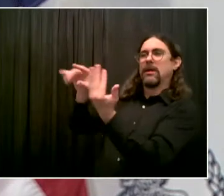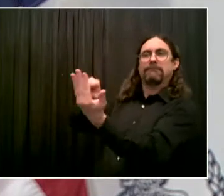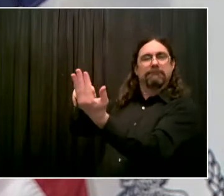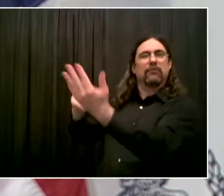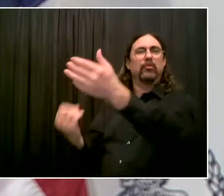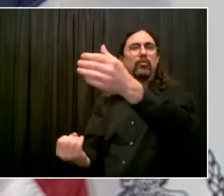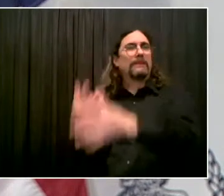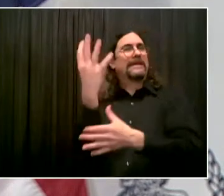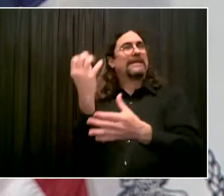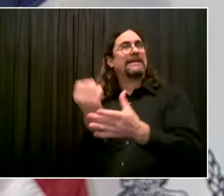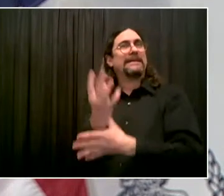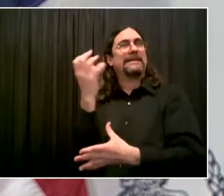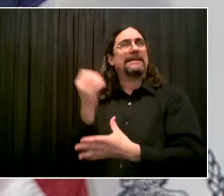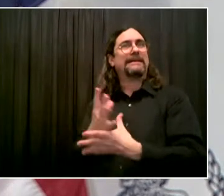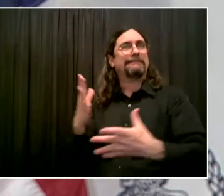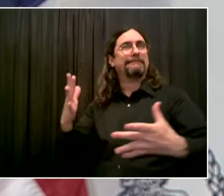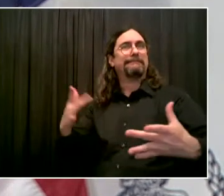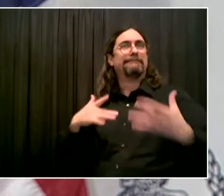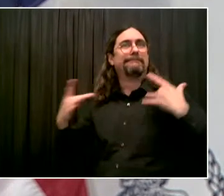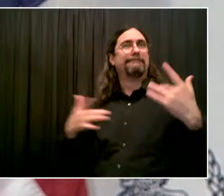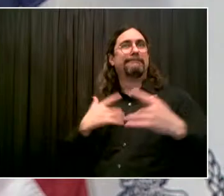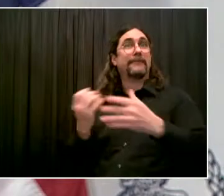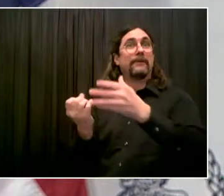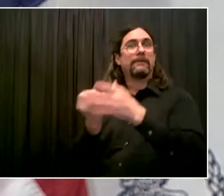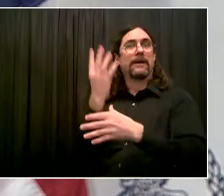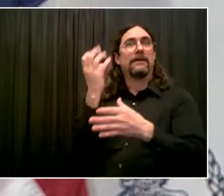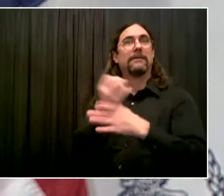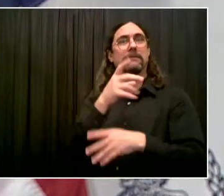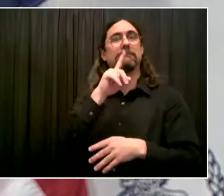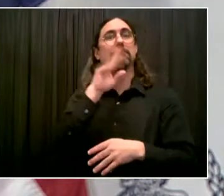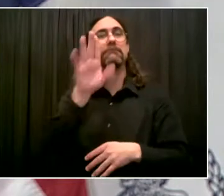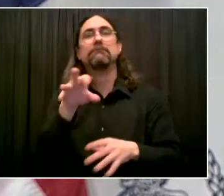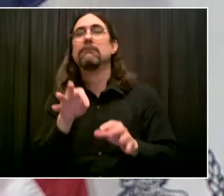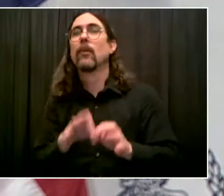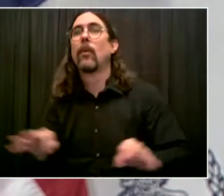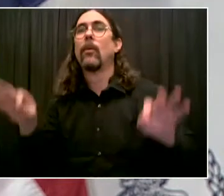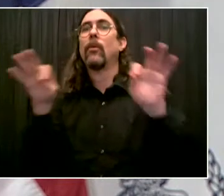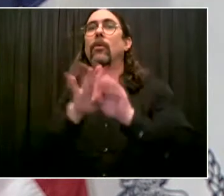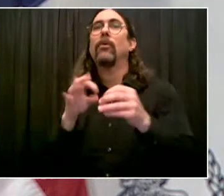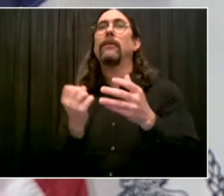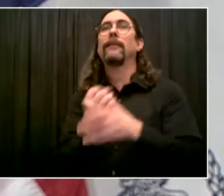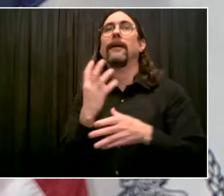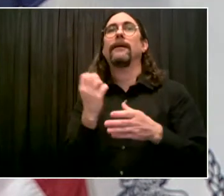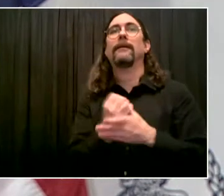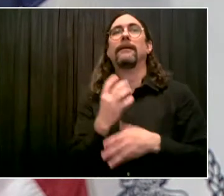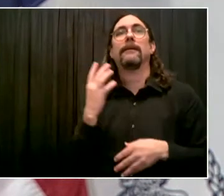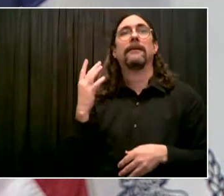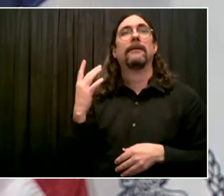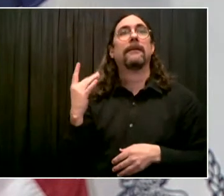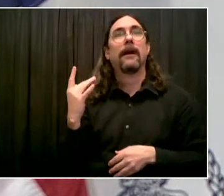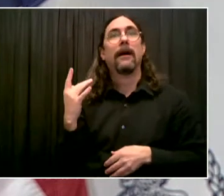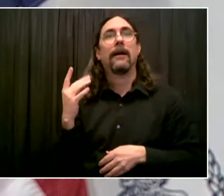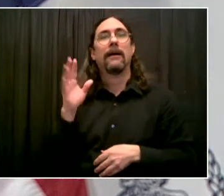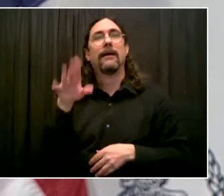WAWAT NTOTO TALK TO ABOUT WHY SPRING IS IMPORTANT T BECAUSE AAS YOU KNOW YOU U ANNOUNCED LAST YEAR YOUR OPEN STREETS PROGRAM OUWLD BE E